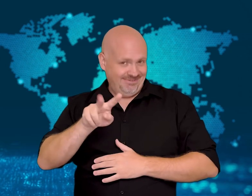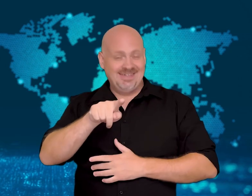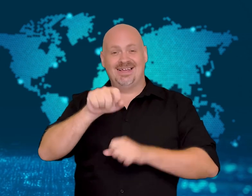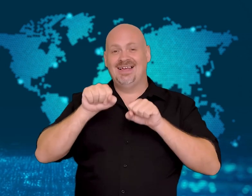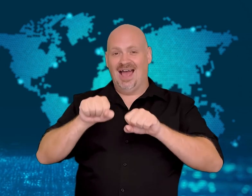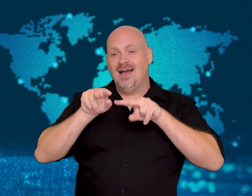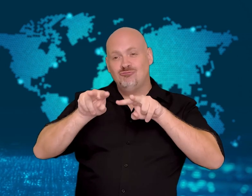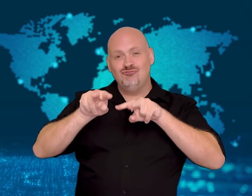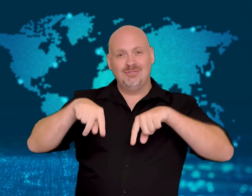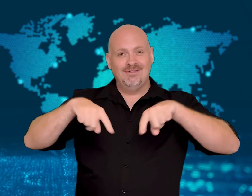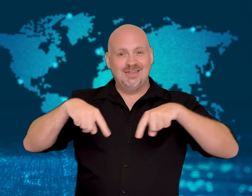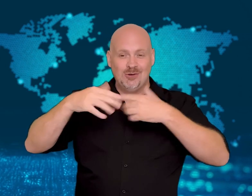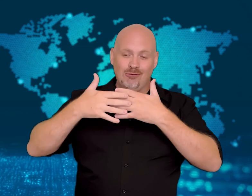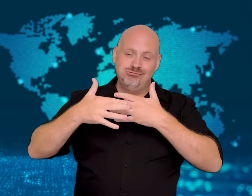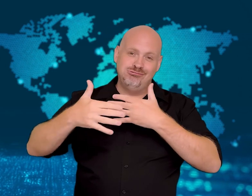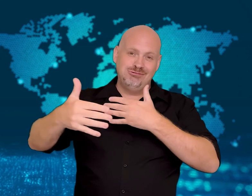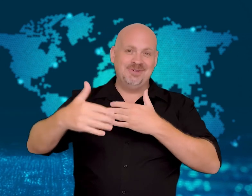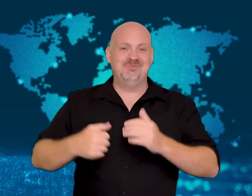to get new video updates!